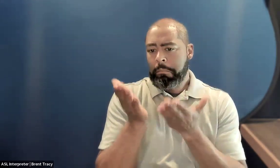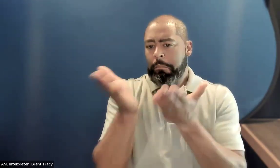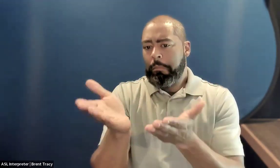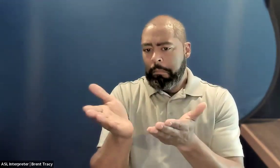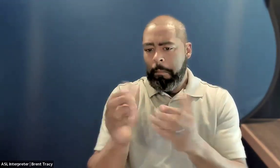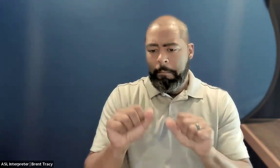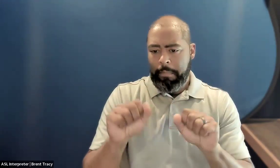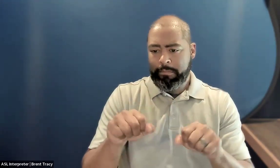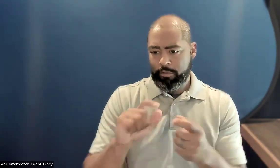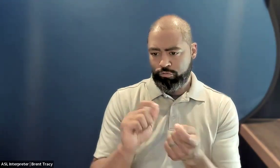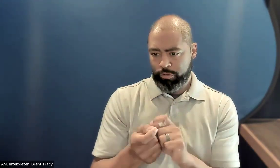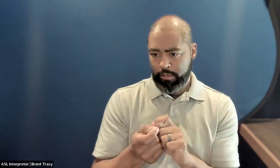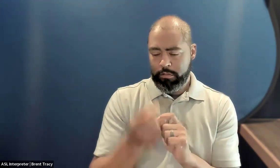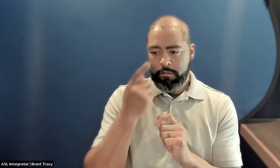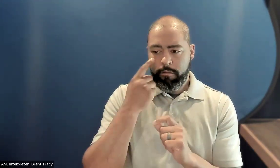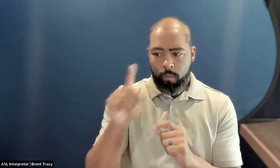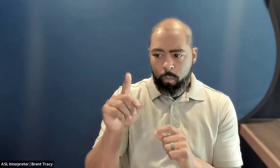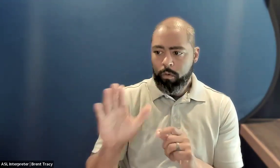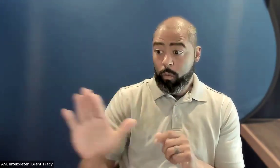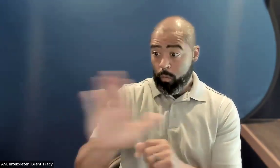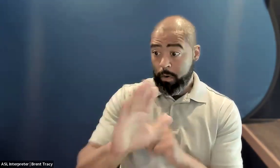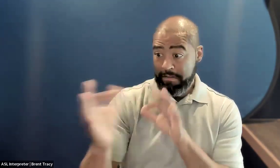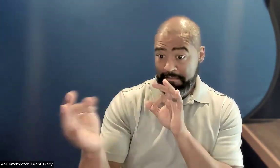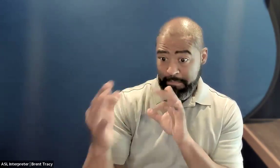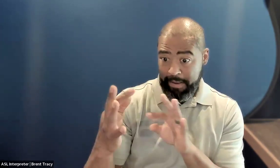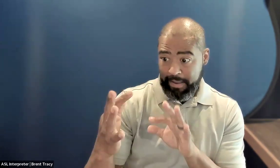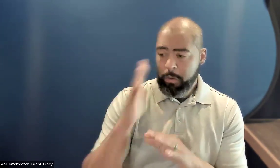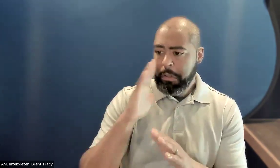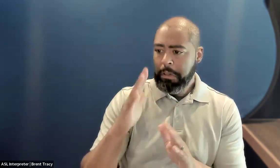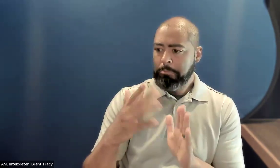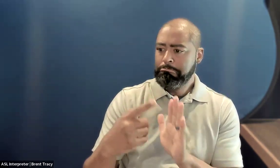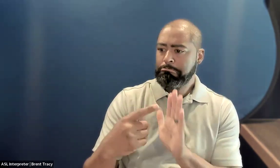Again, this is the conceptual proposal at this time, but